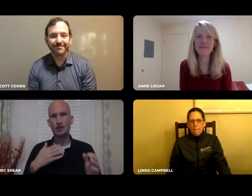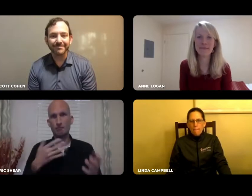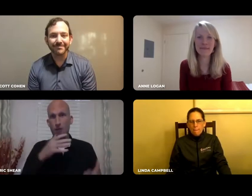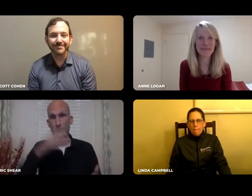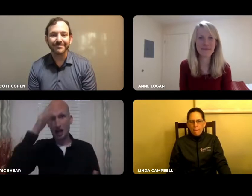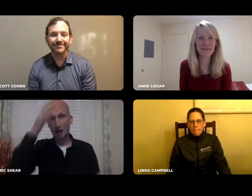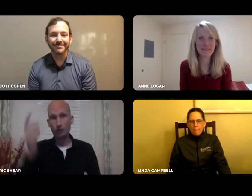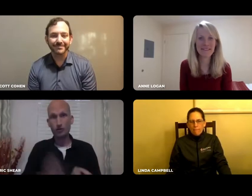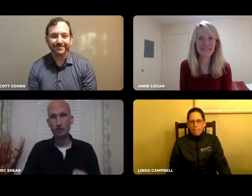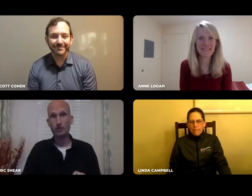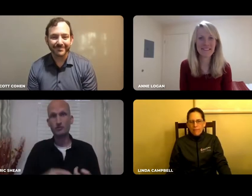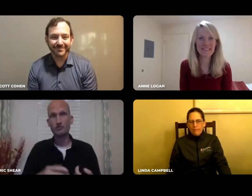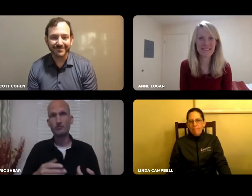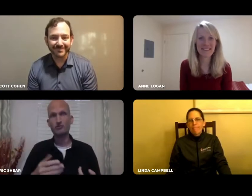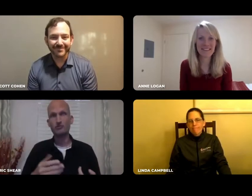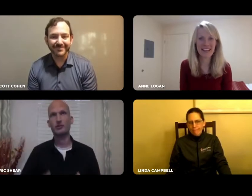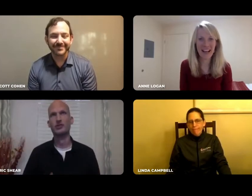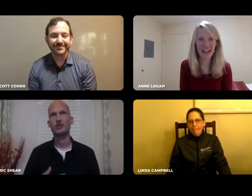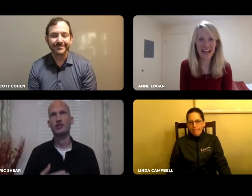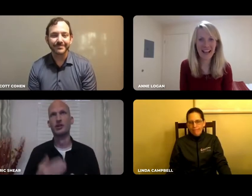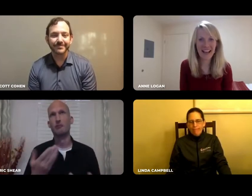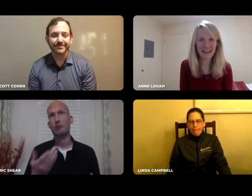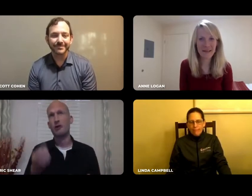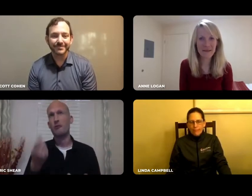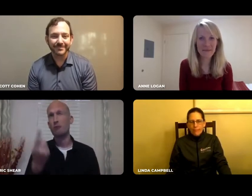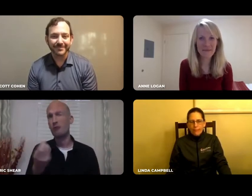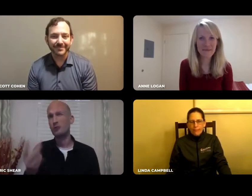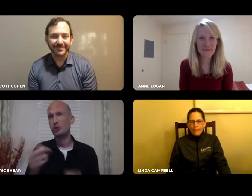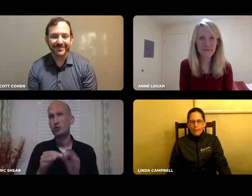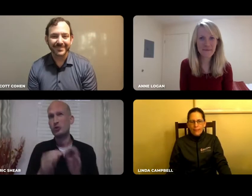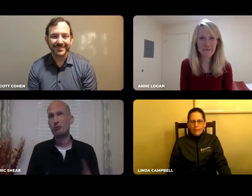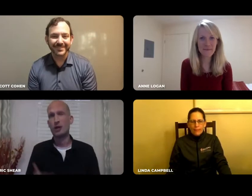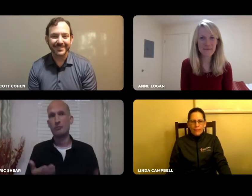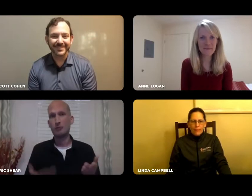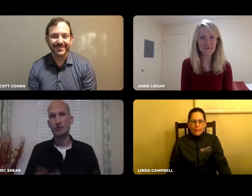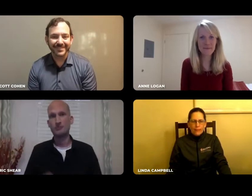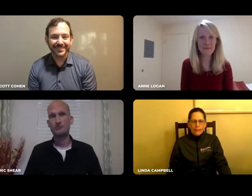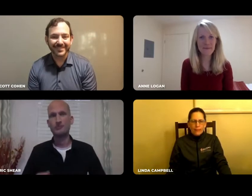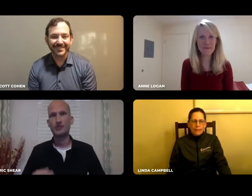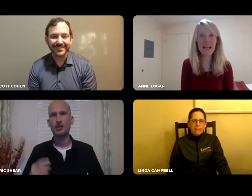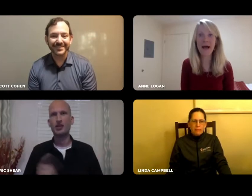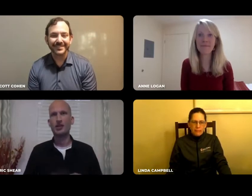My parents for sure. A couple of interpreters for sure.